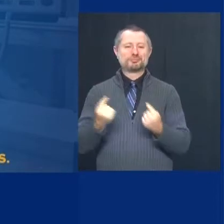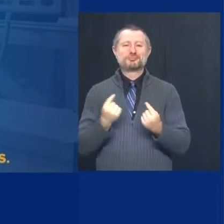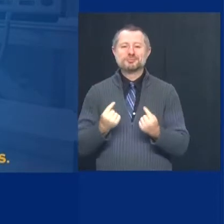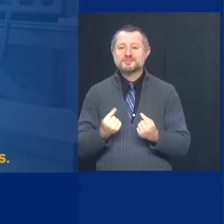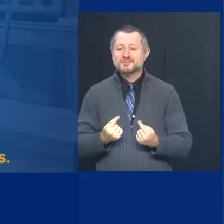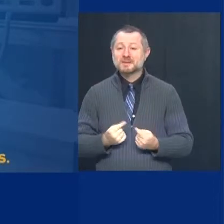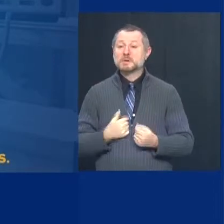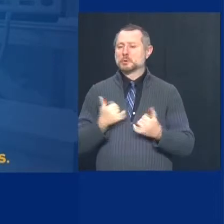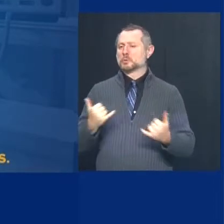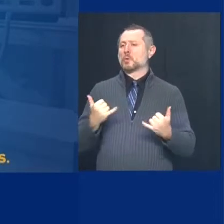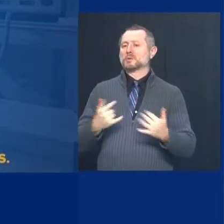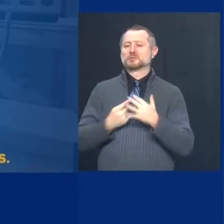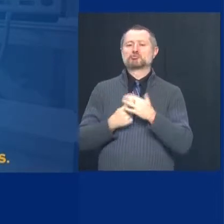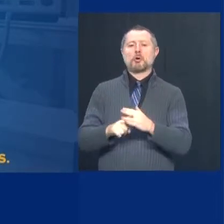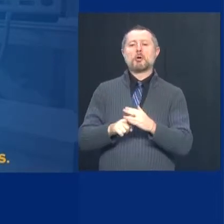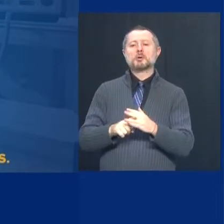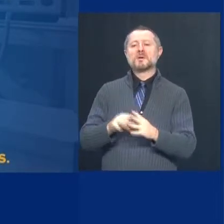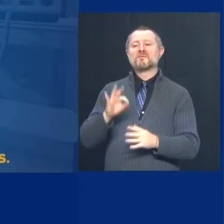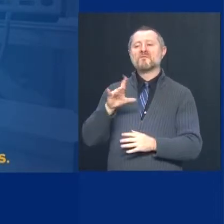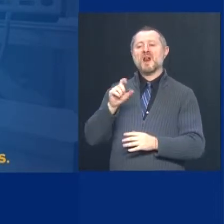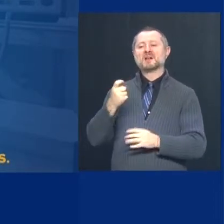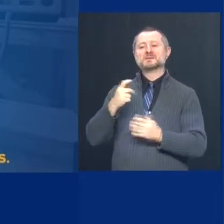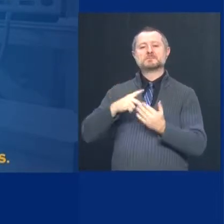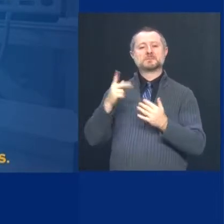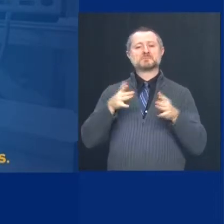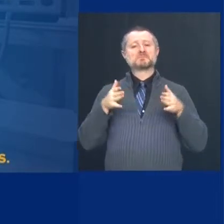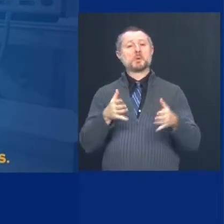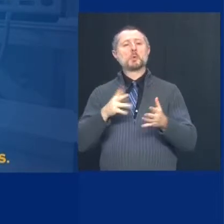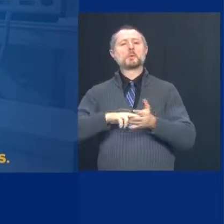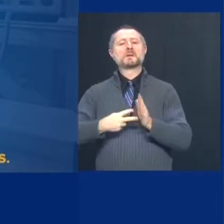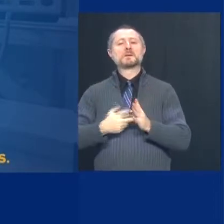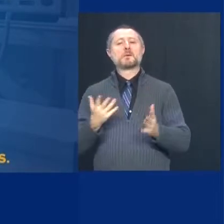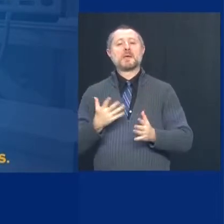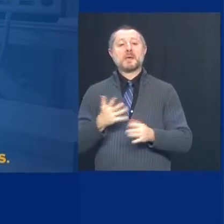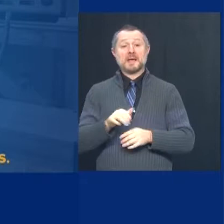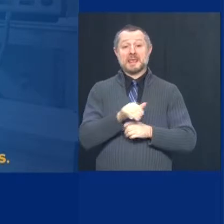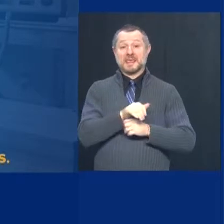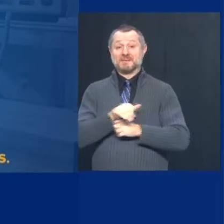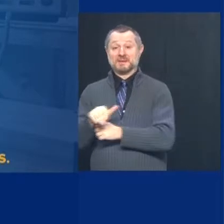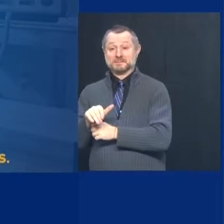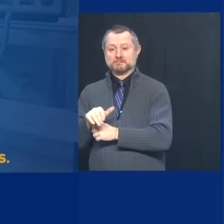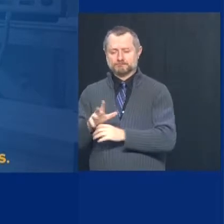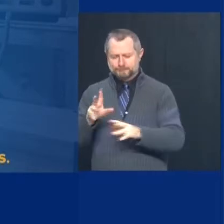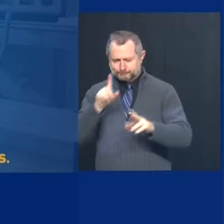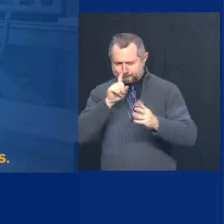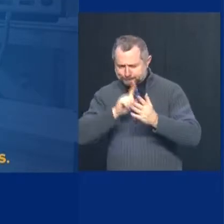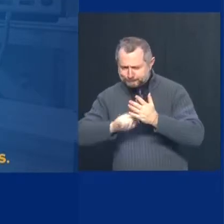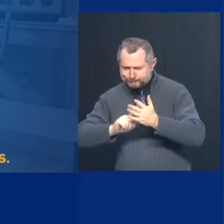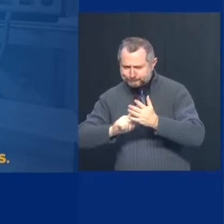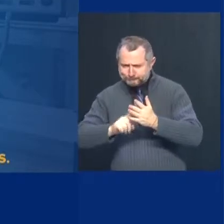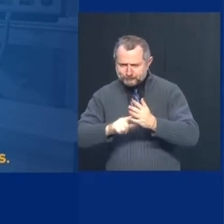IT WENT FINE ENOUGH, AND WE NOW HAVE HAD MORE EXPERIENCE IN IT. WE'VE STARTED THE FLEX